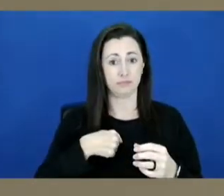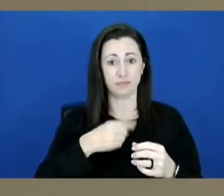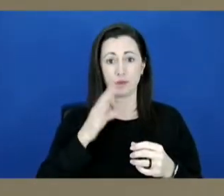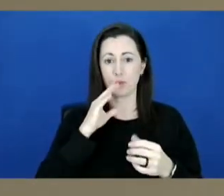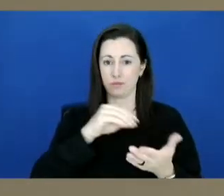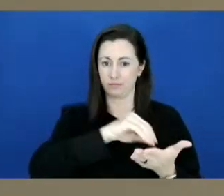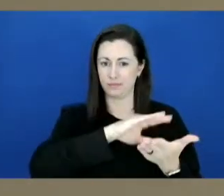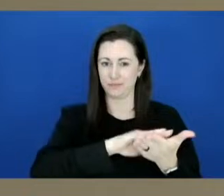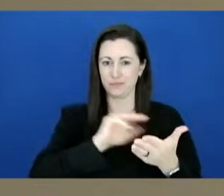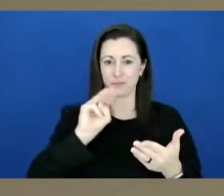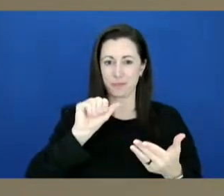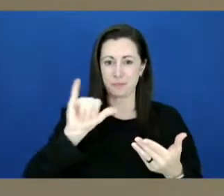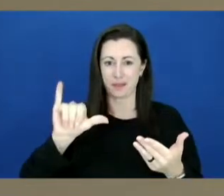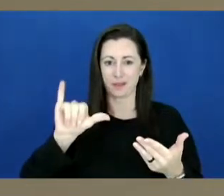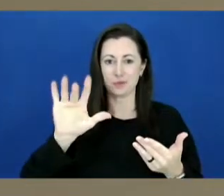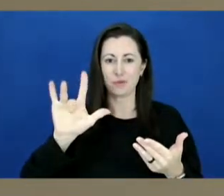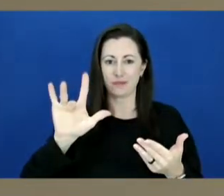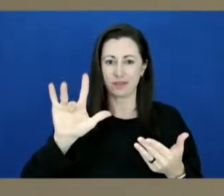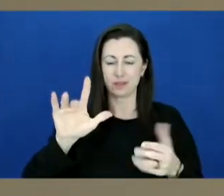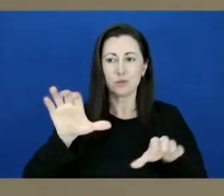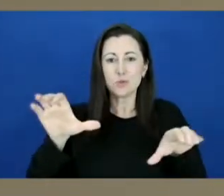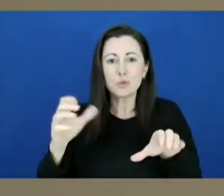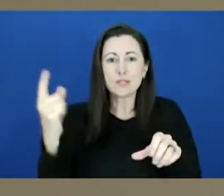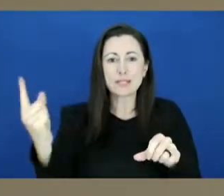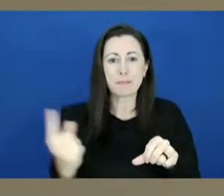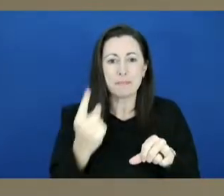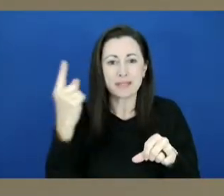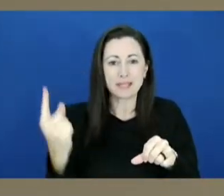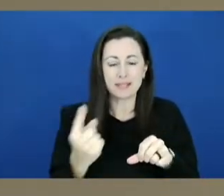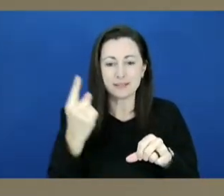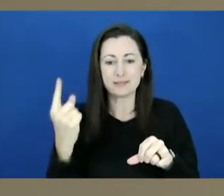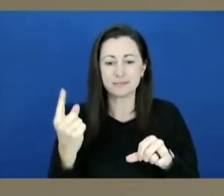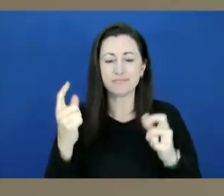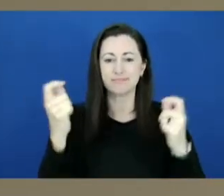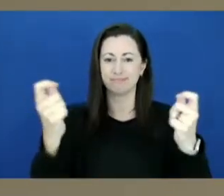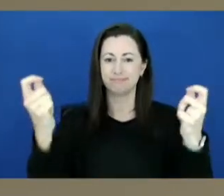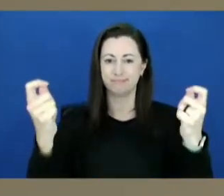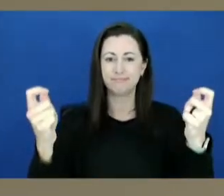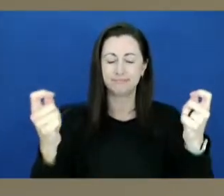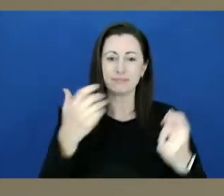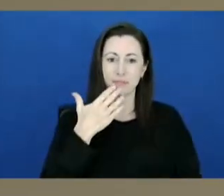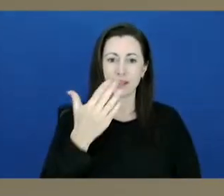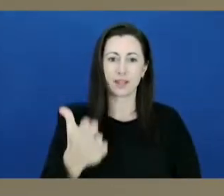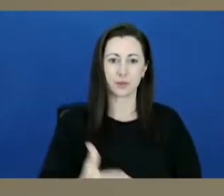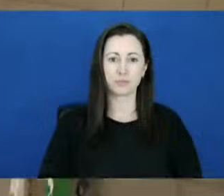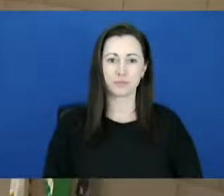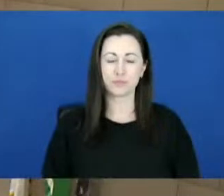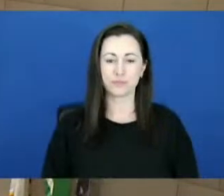PROCLAMATION BEFORE US.